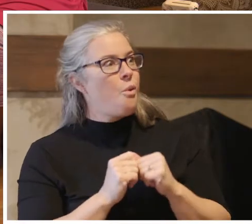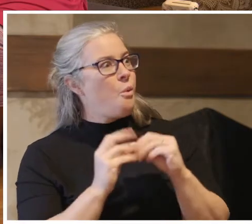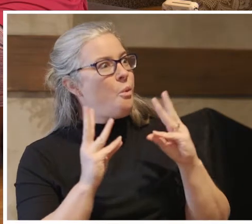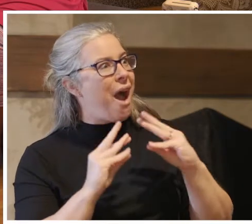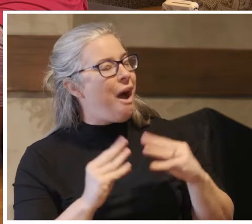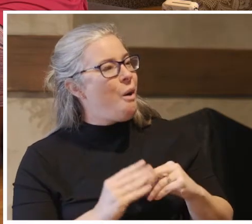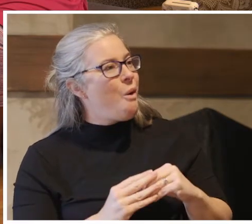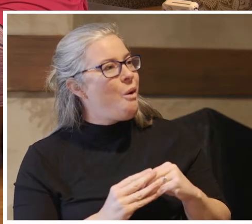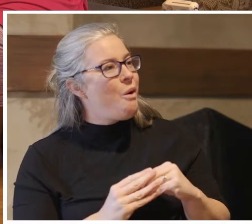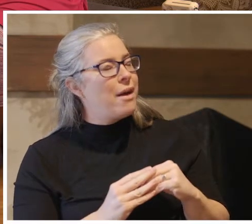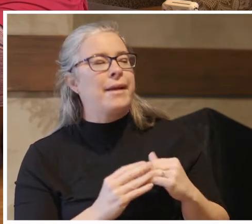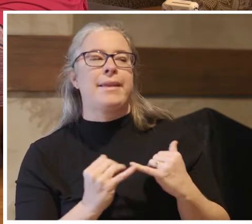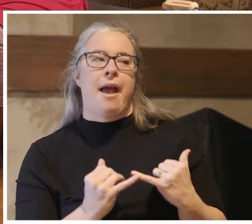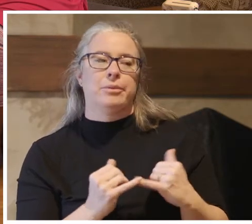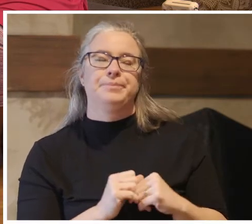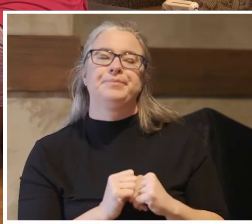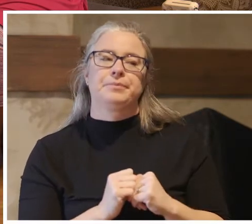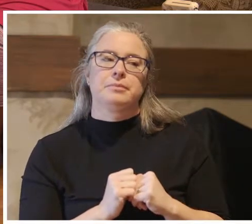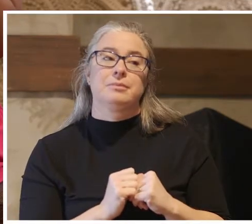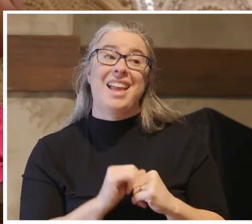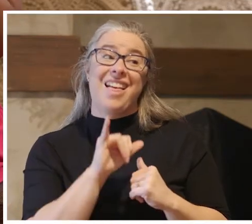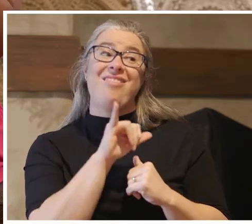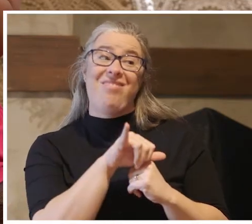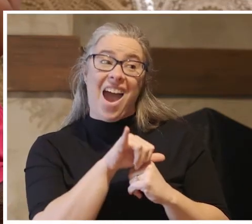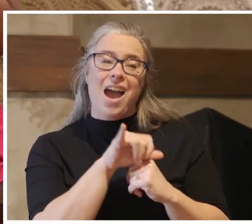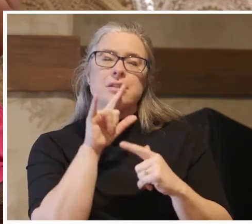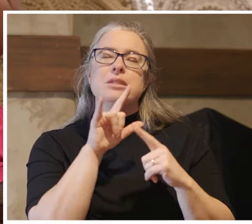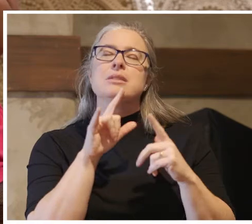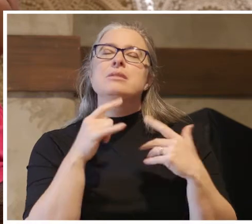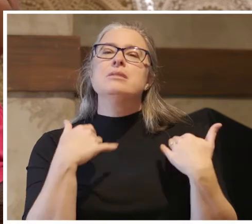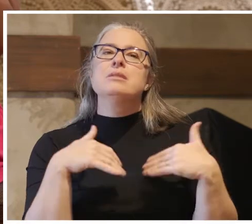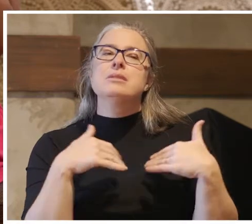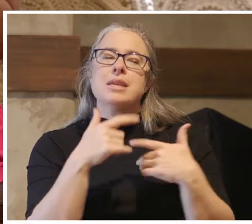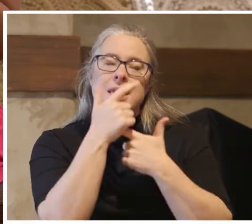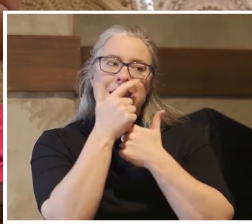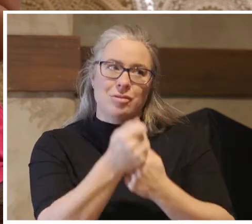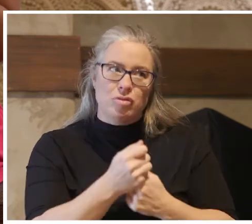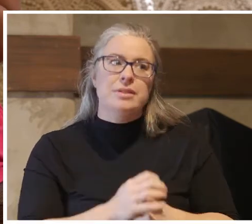Wow! Now that is super interesting.